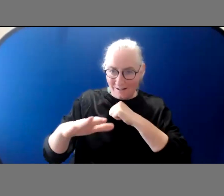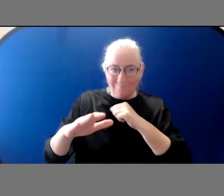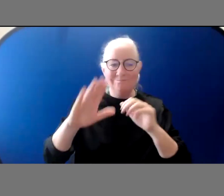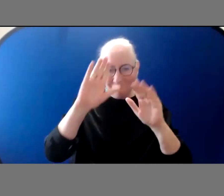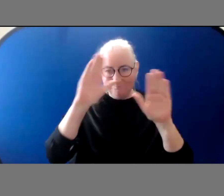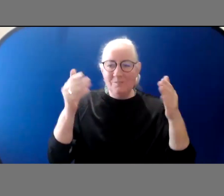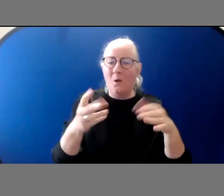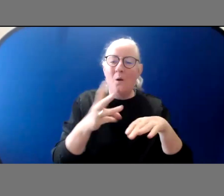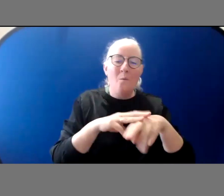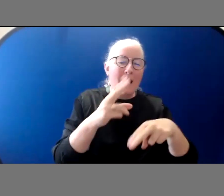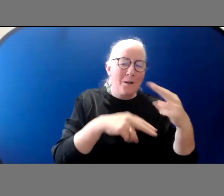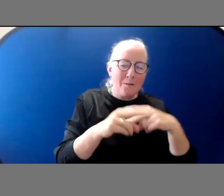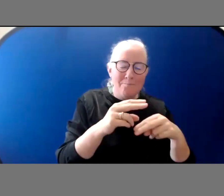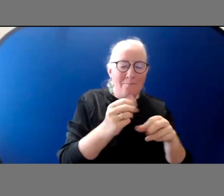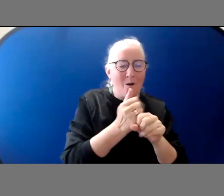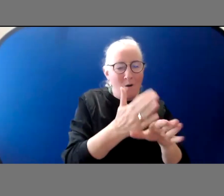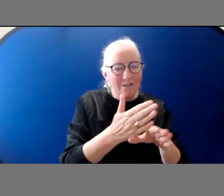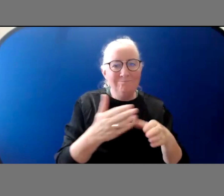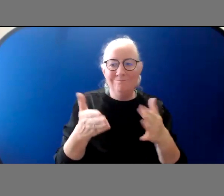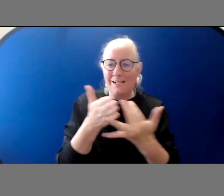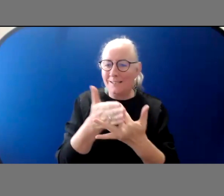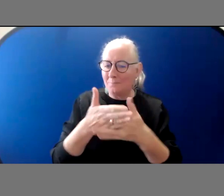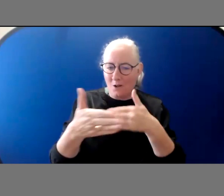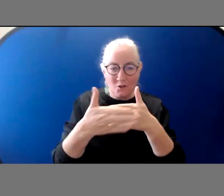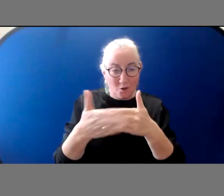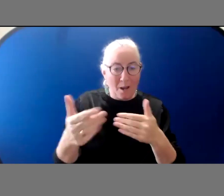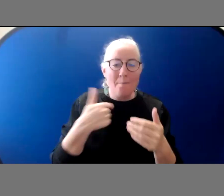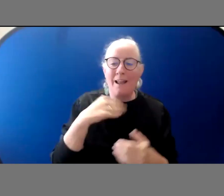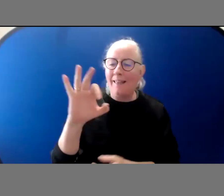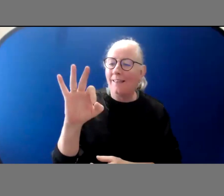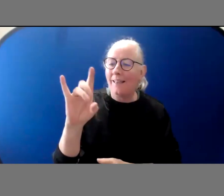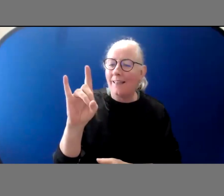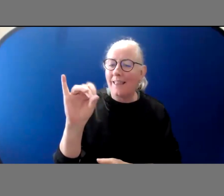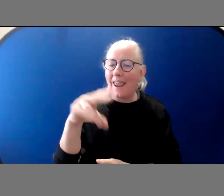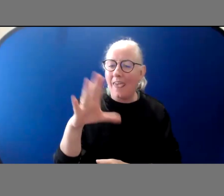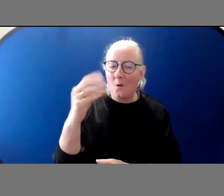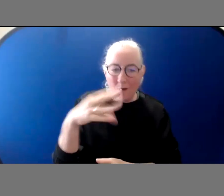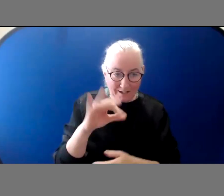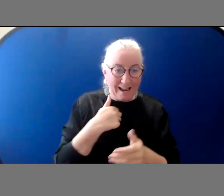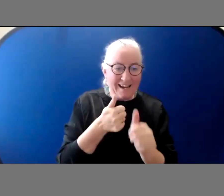Universal Design for doorways. My name is Ghinlon Wang and I am the Assistant education director